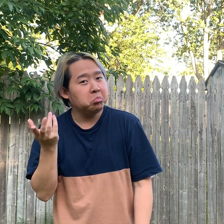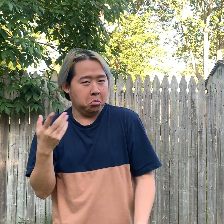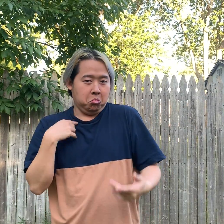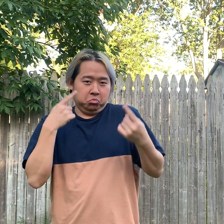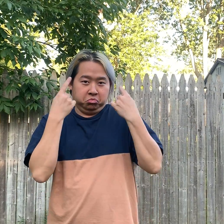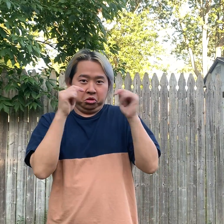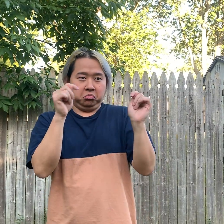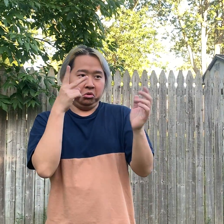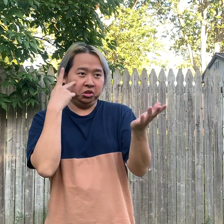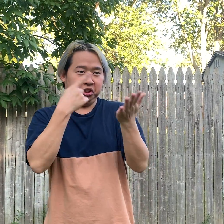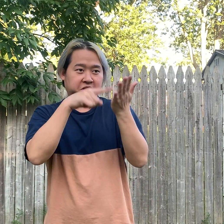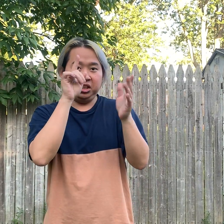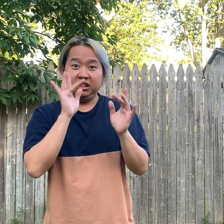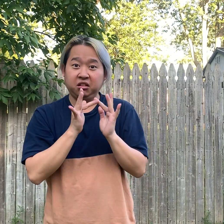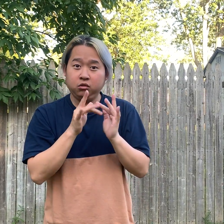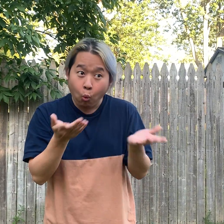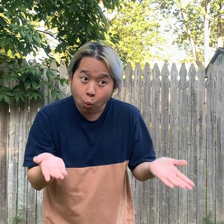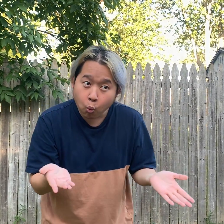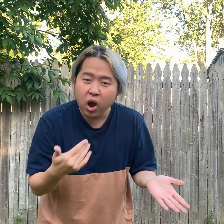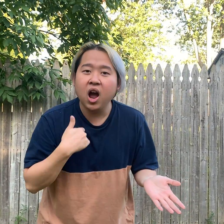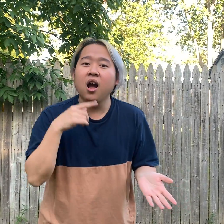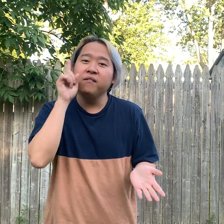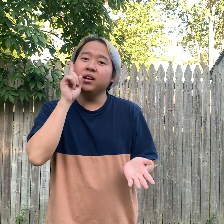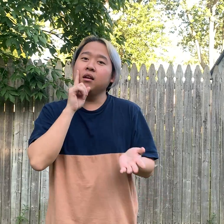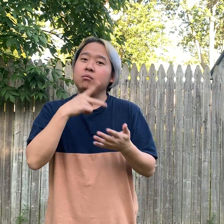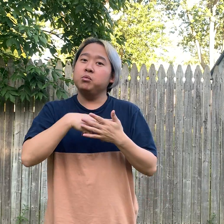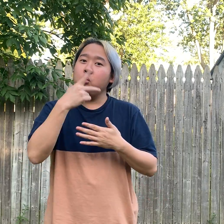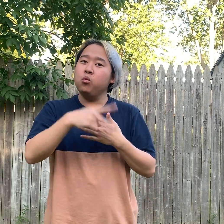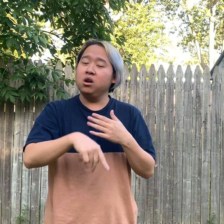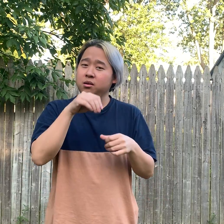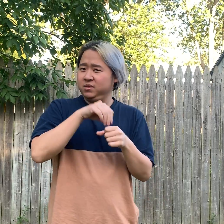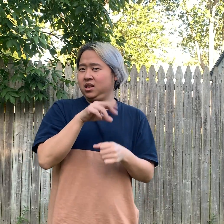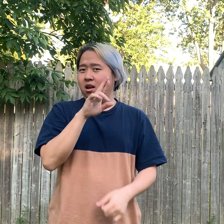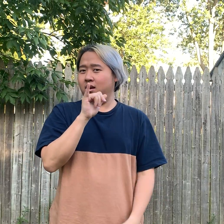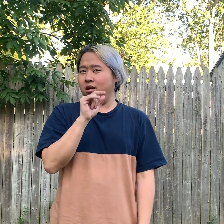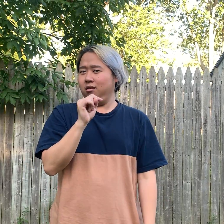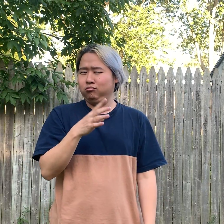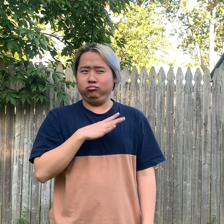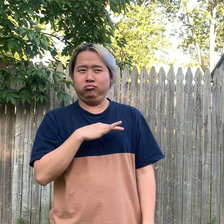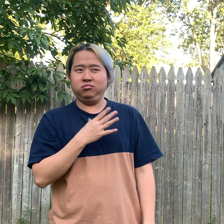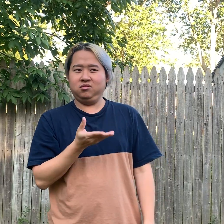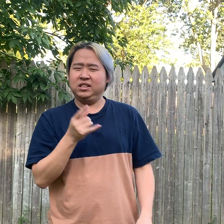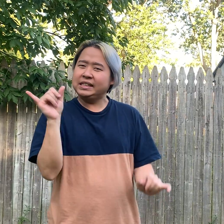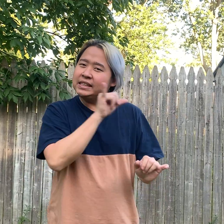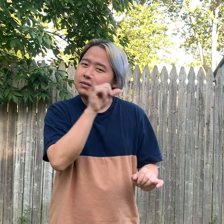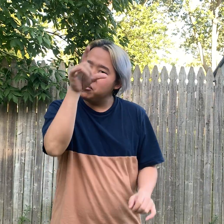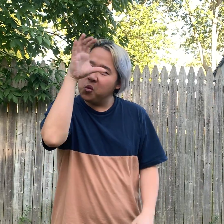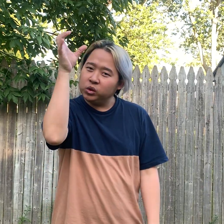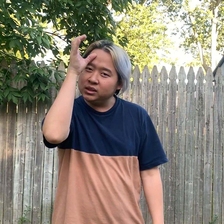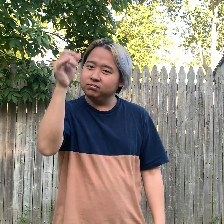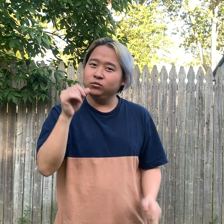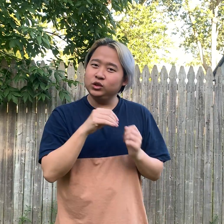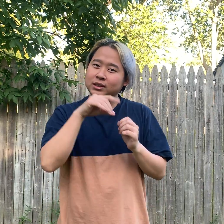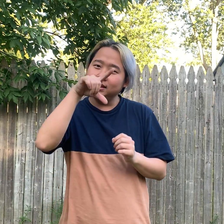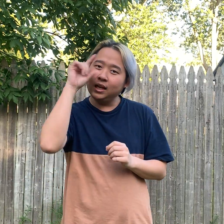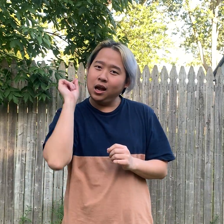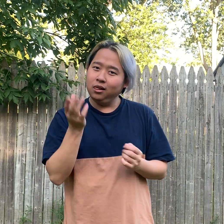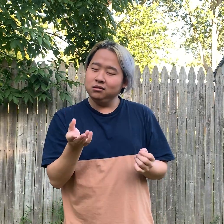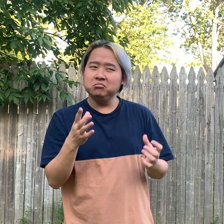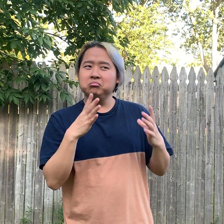A quick internet search showed me that RIT had a deaf program, which sounded like it was a similar concept to Gallaudet.